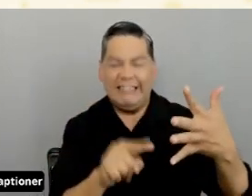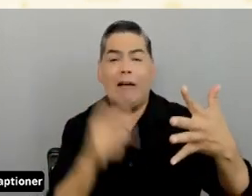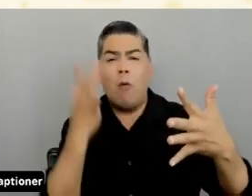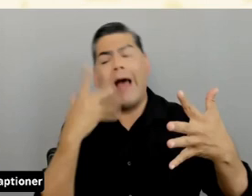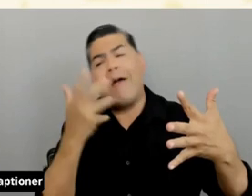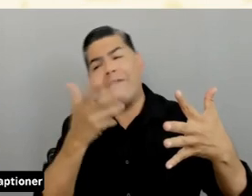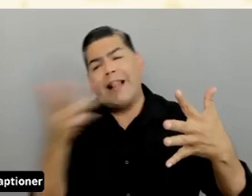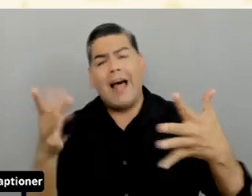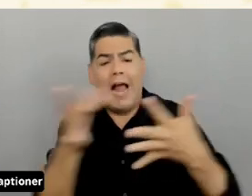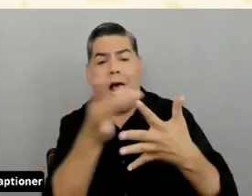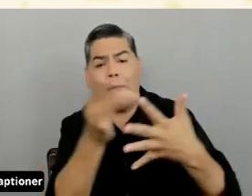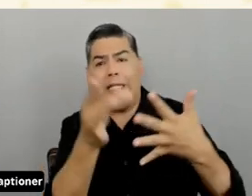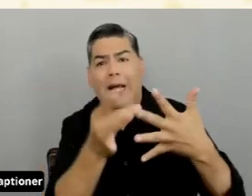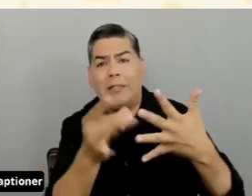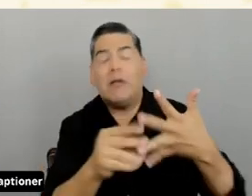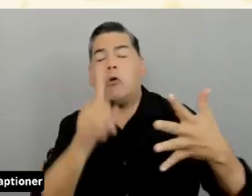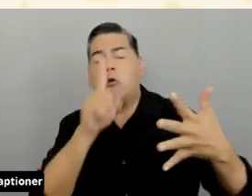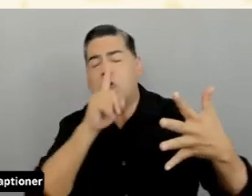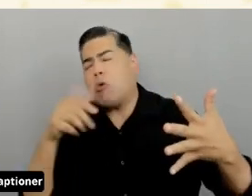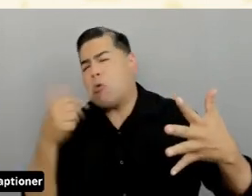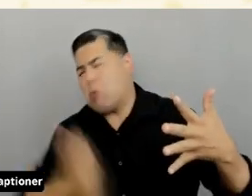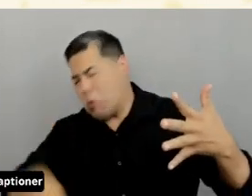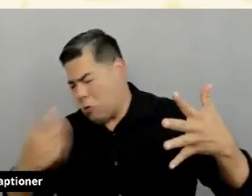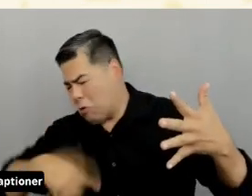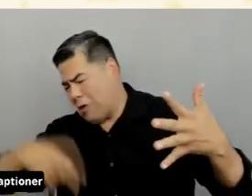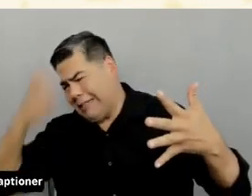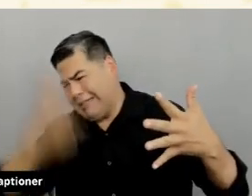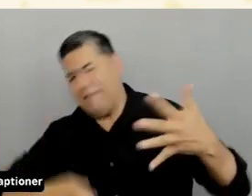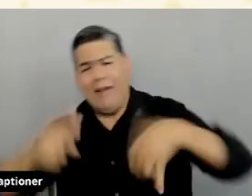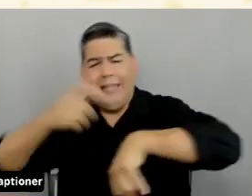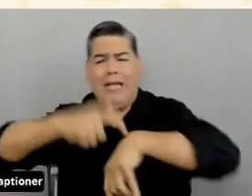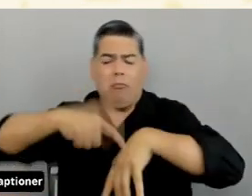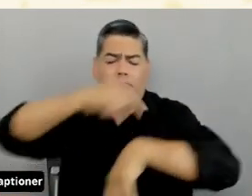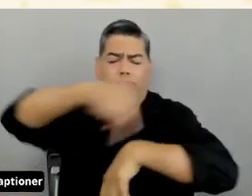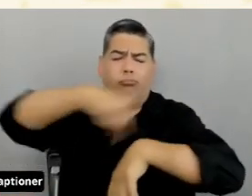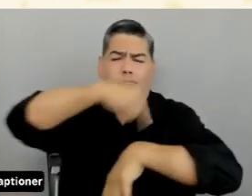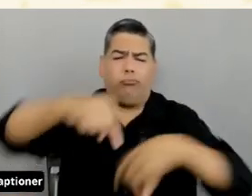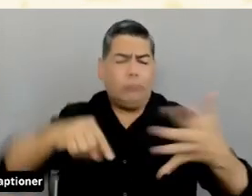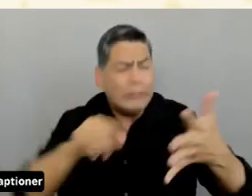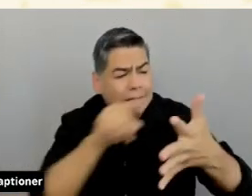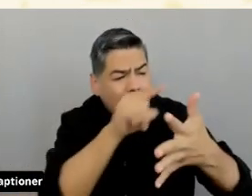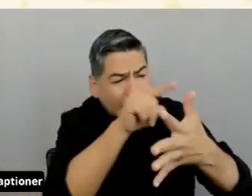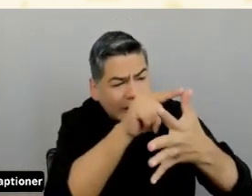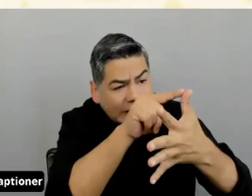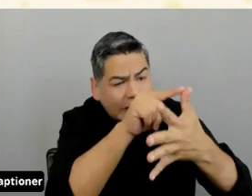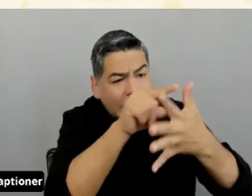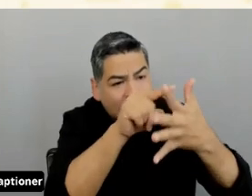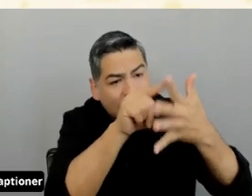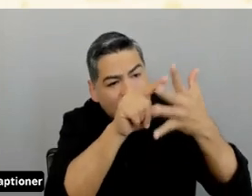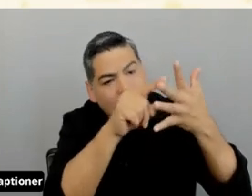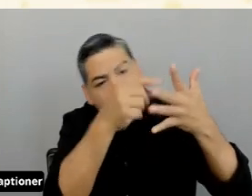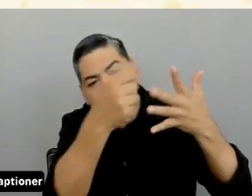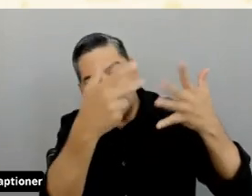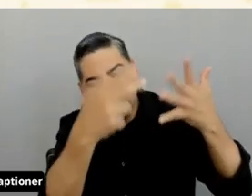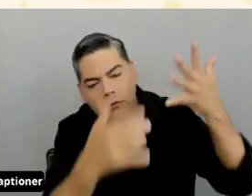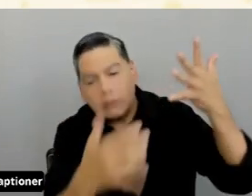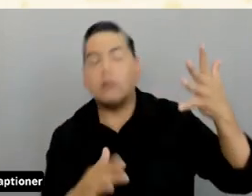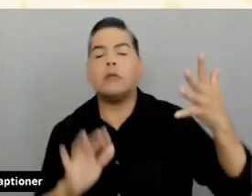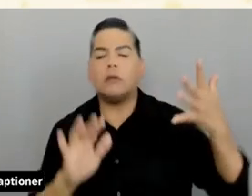so it will be really difficult and time consuming for the user to navigate the content. So that's why it's really important for you